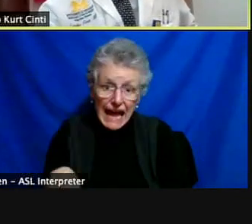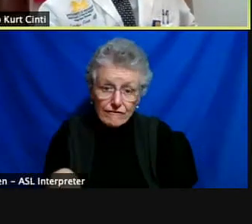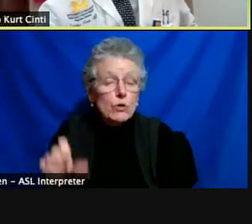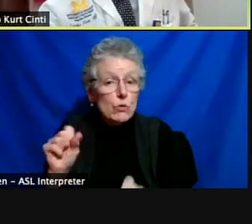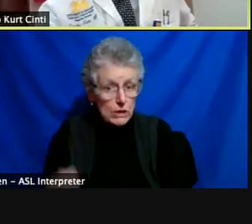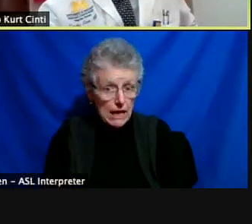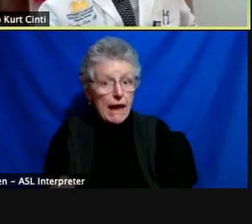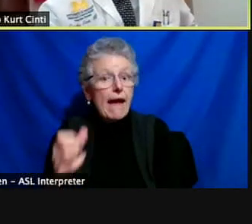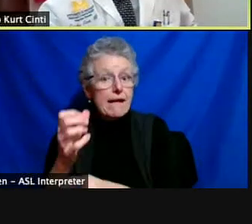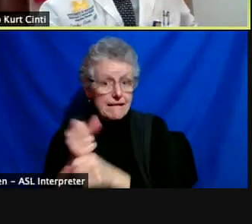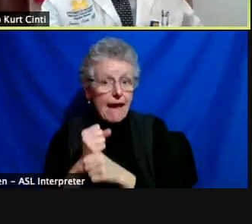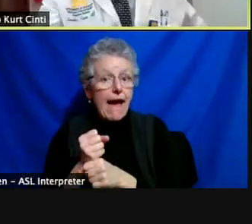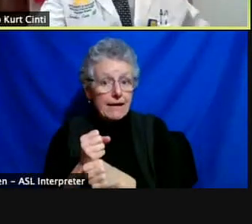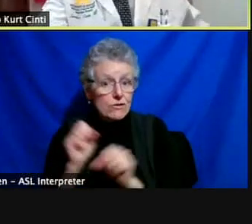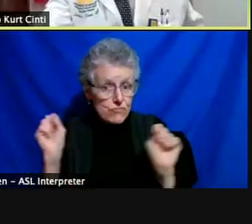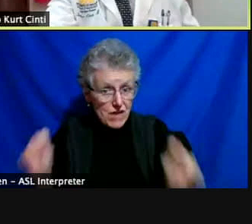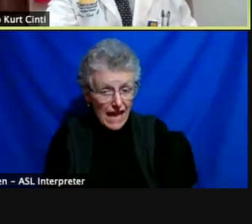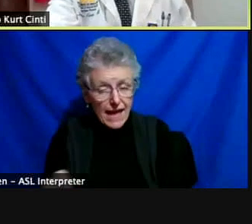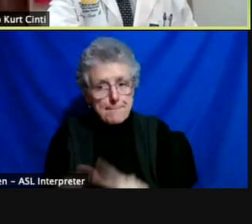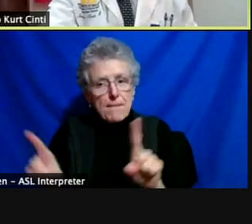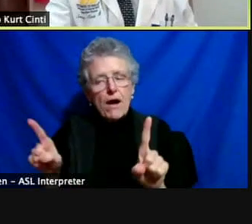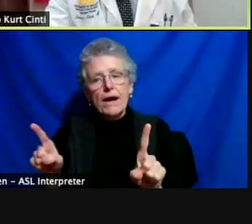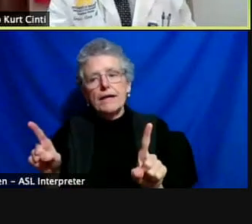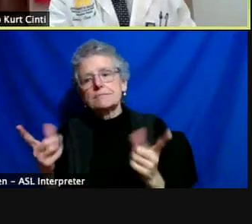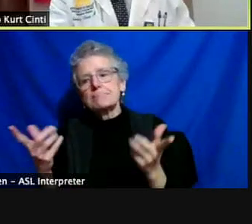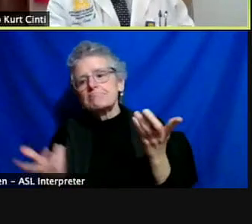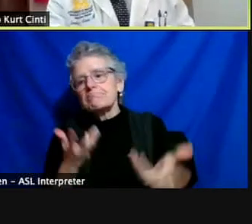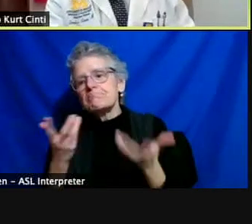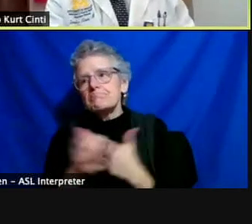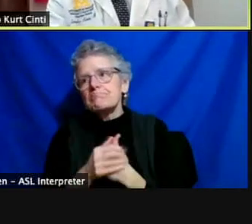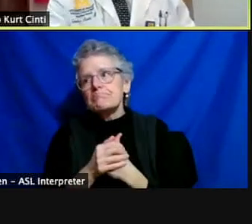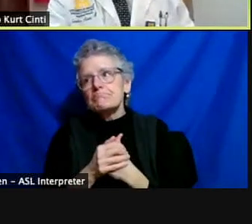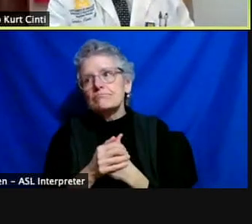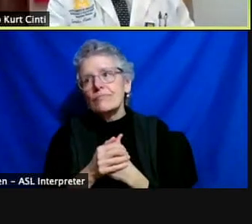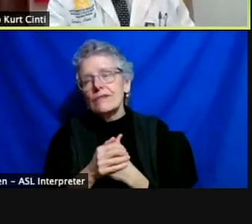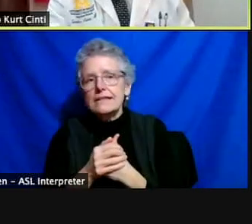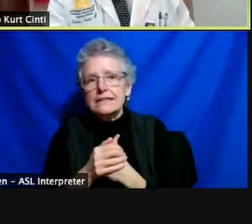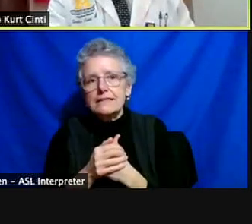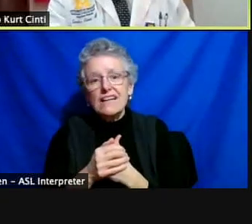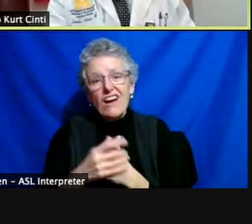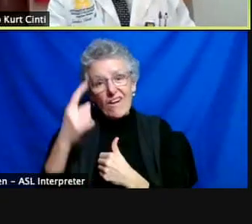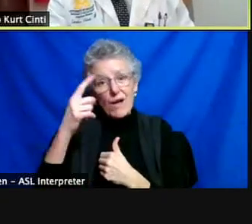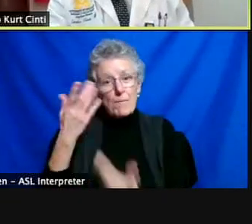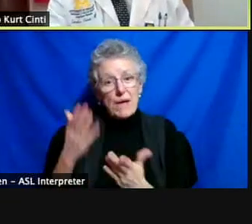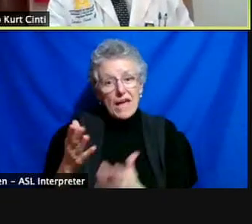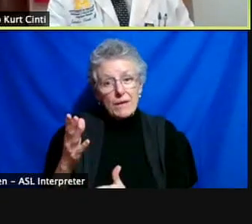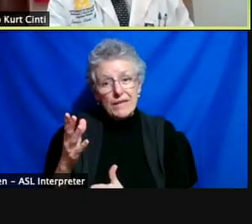But as a deferral to others who might need it, you might wanna do that.